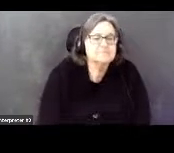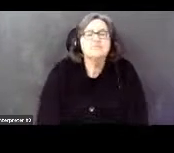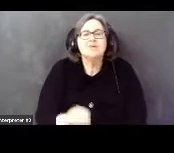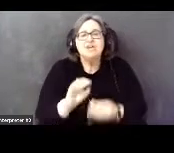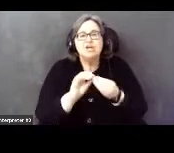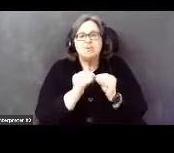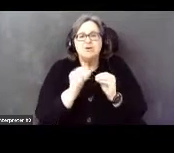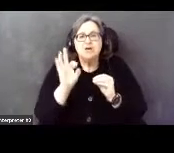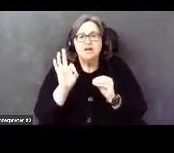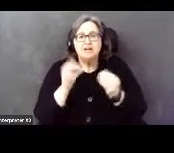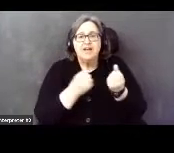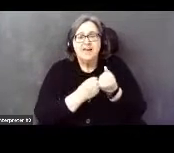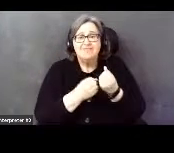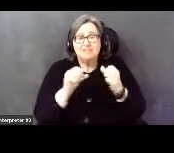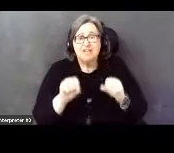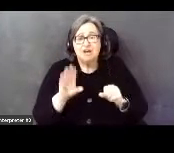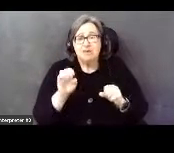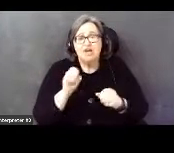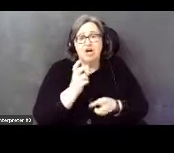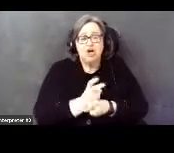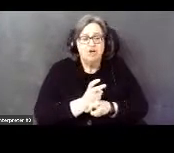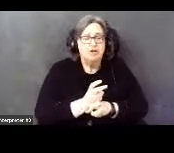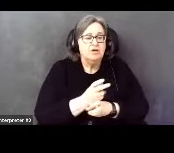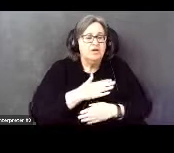can be hard. Breathe. This has